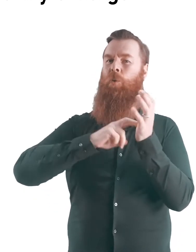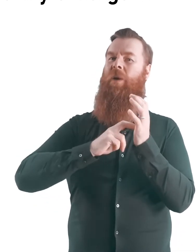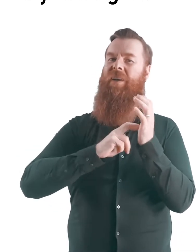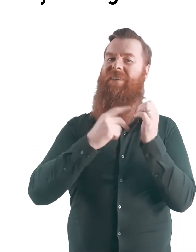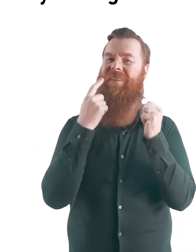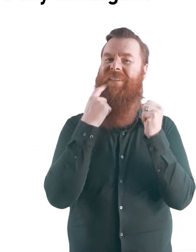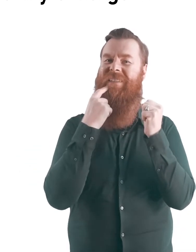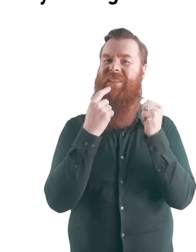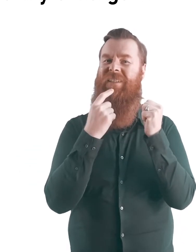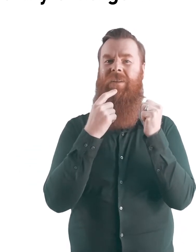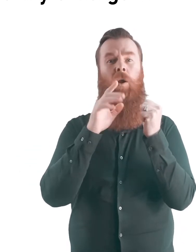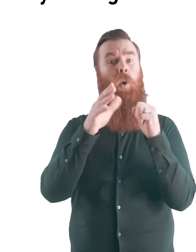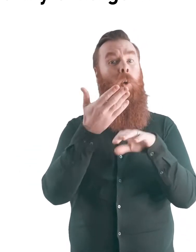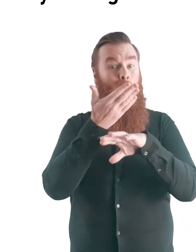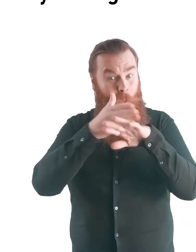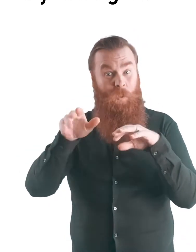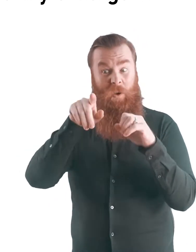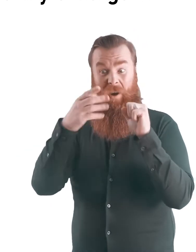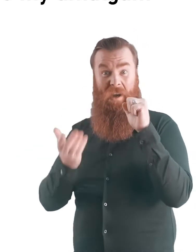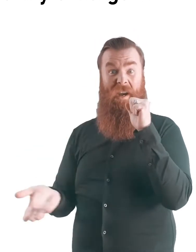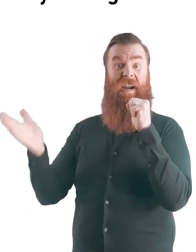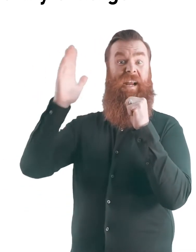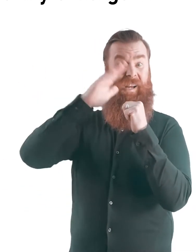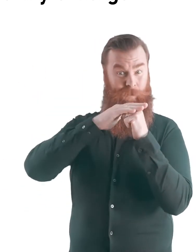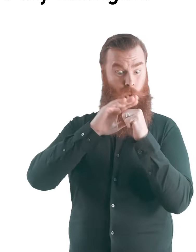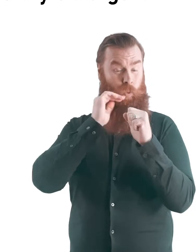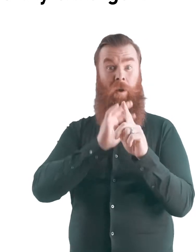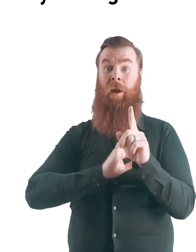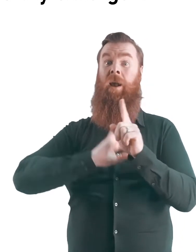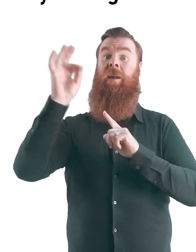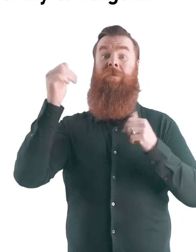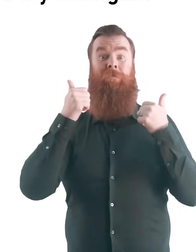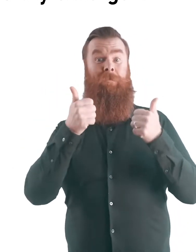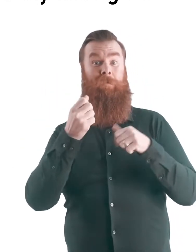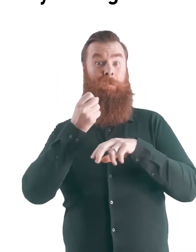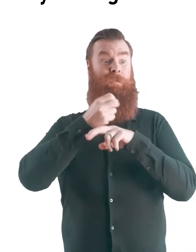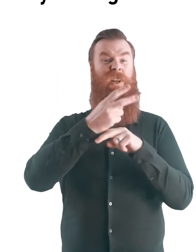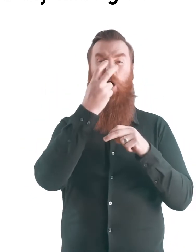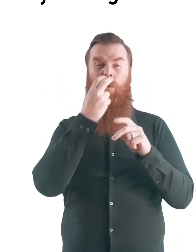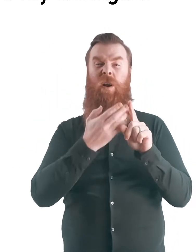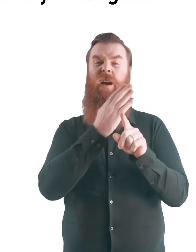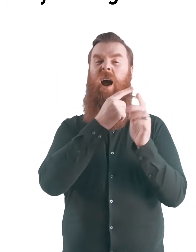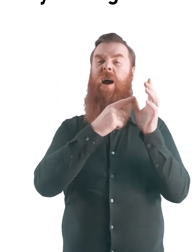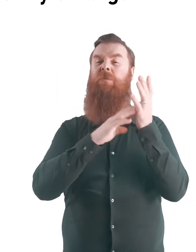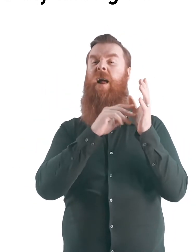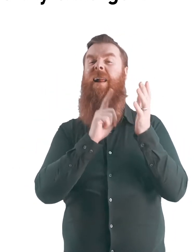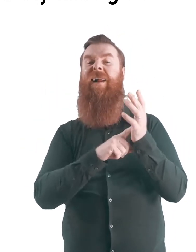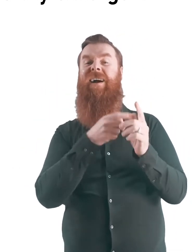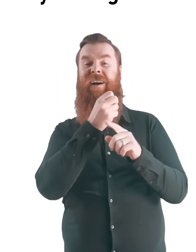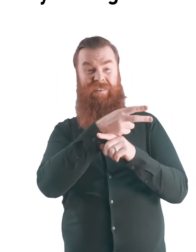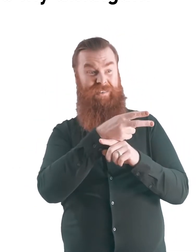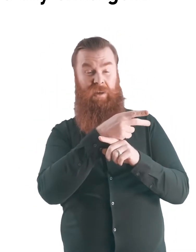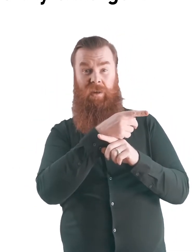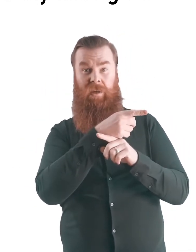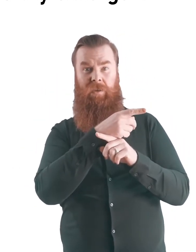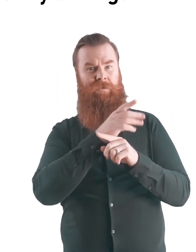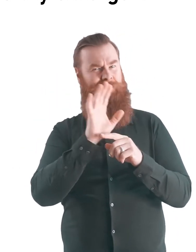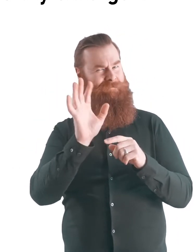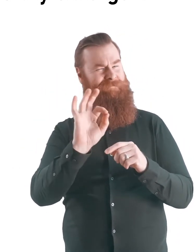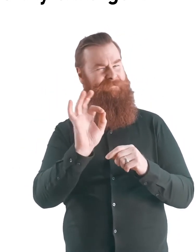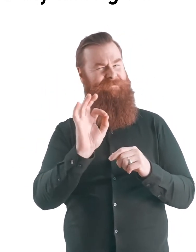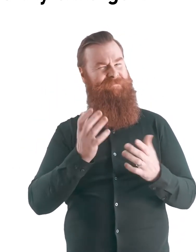There is no guarantee that the new filling will be better than your amalgam filling.